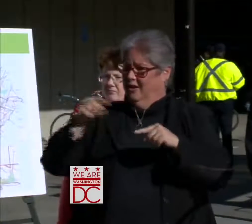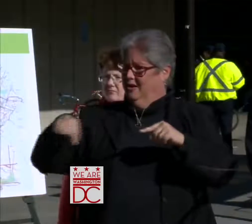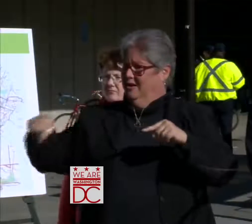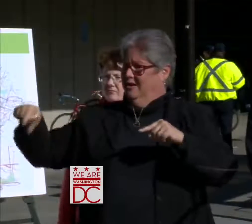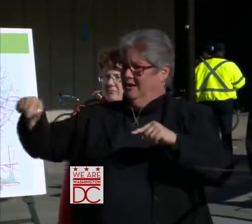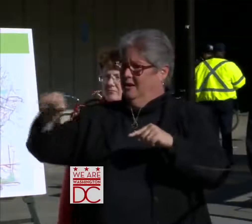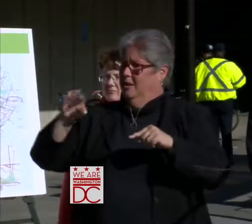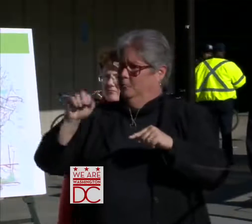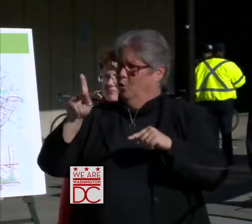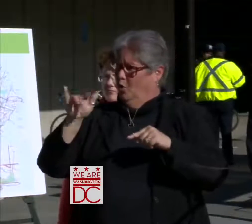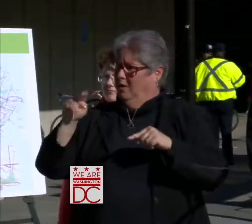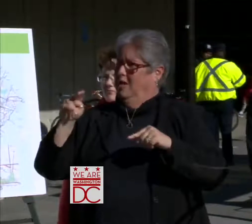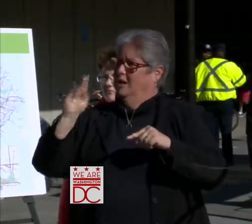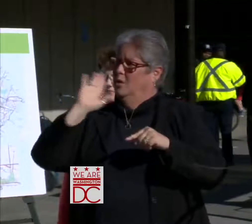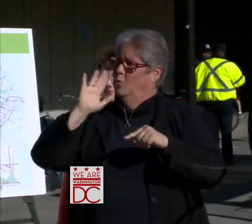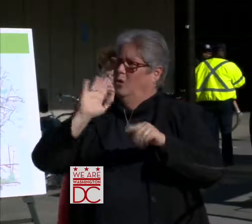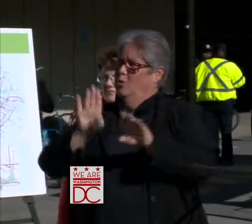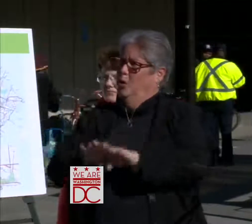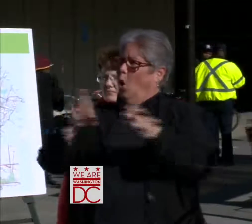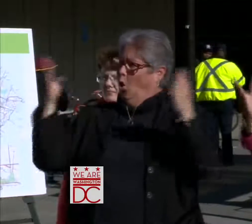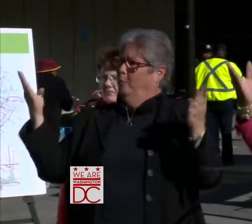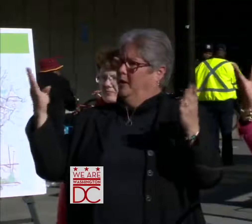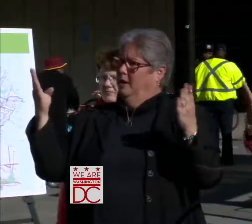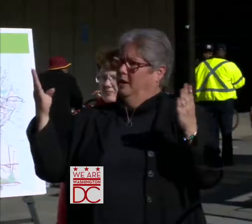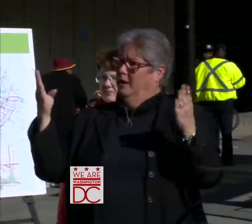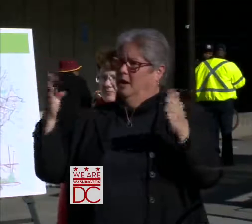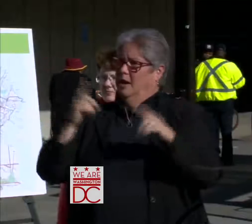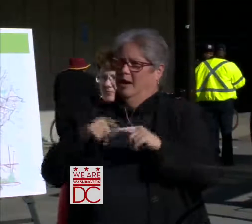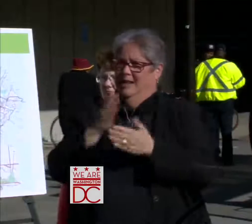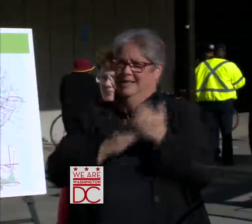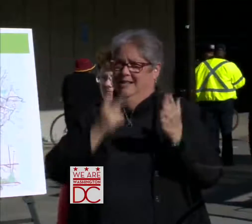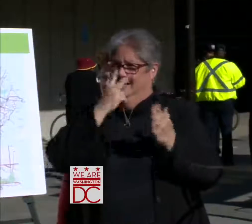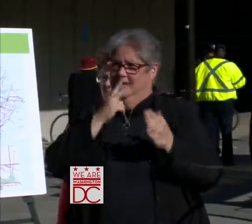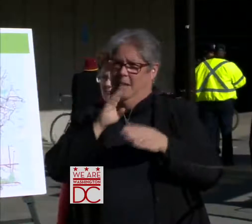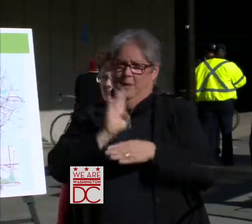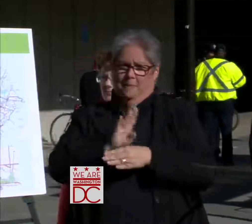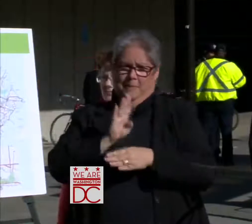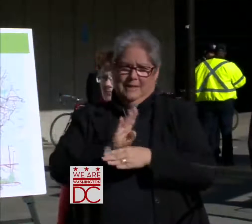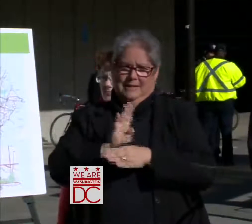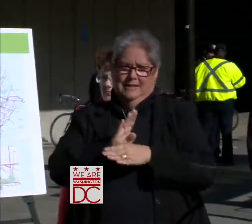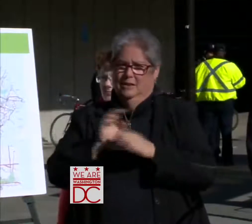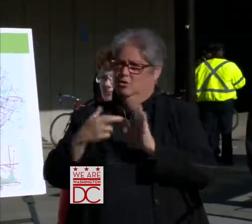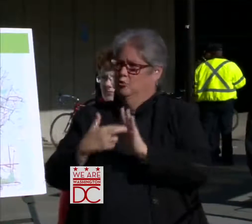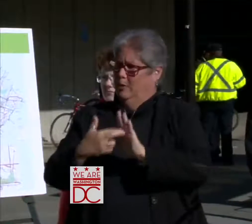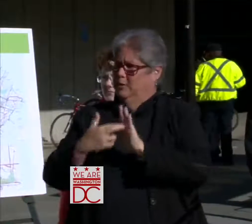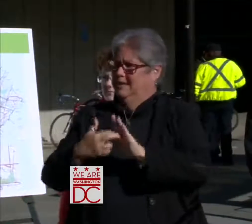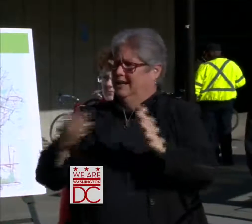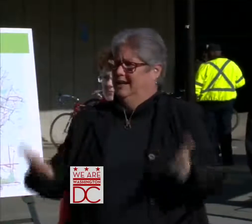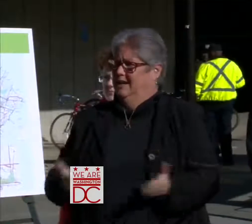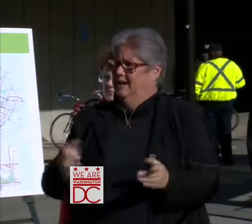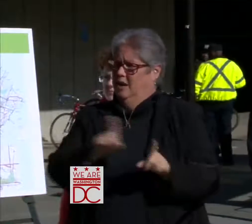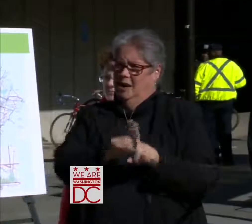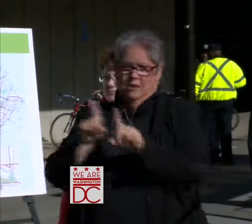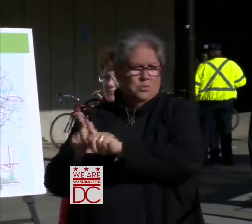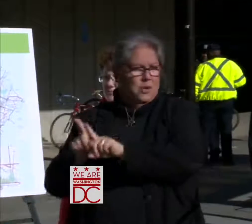BROOKLAND WILL REMAIN OPEN SO I SEE SOME OF OUR BUSINESS REPRESENTATIVES HERE AS WELL.